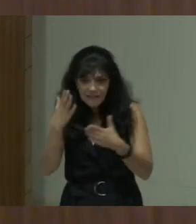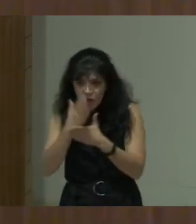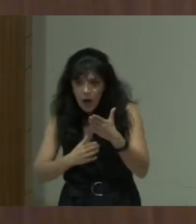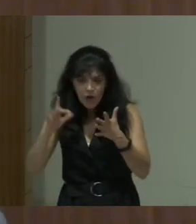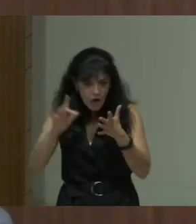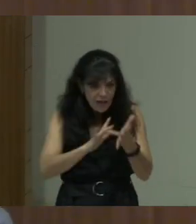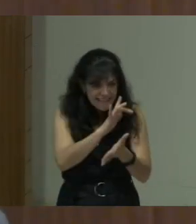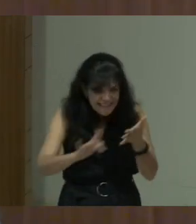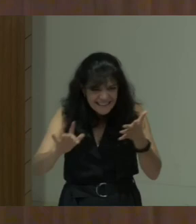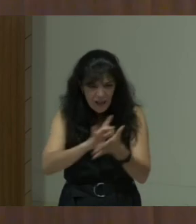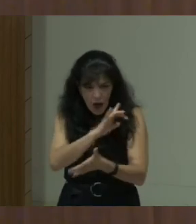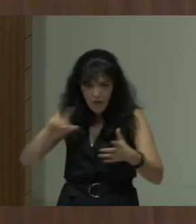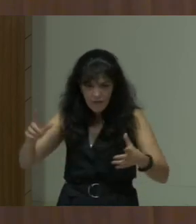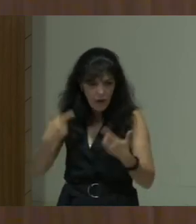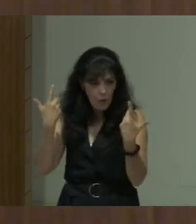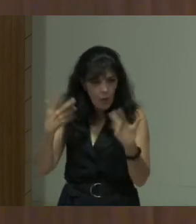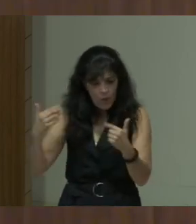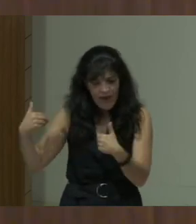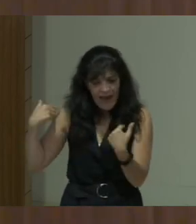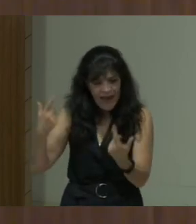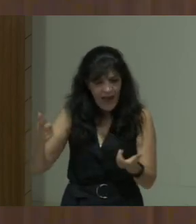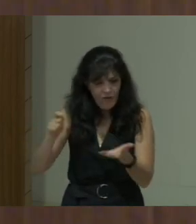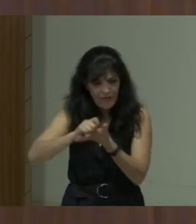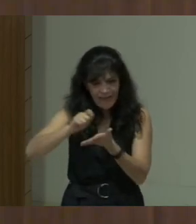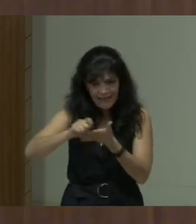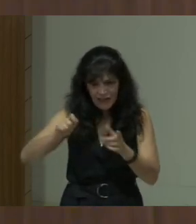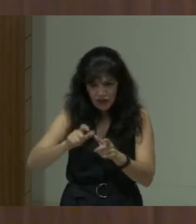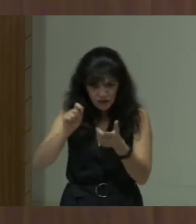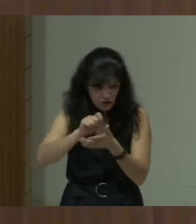literature and the experience from some model projects in Germany.